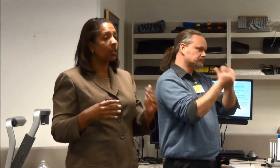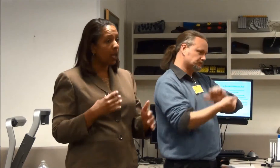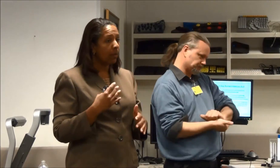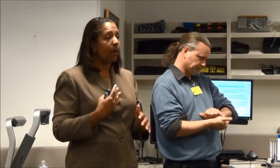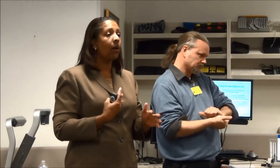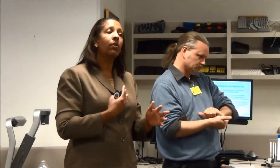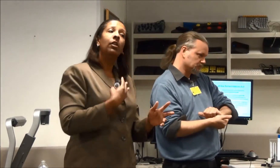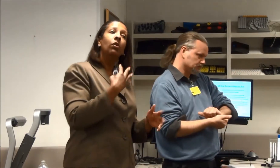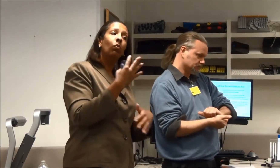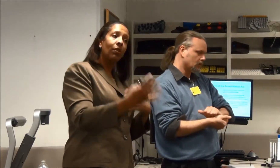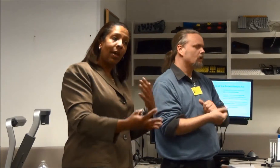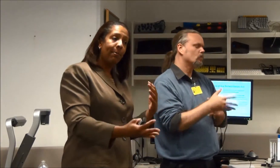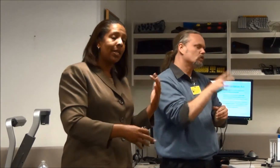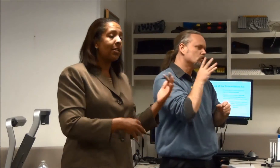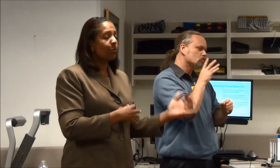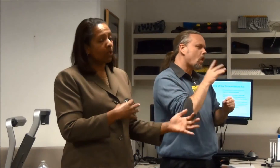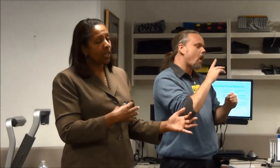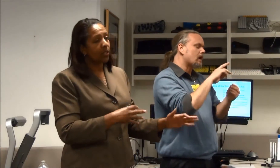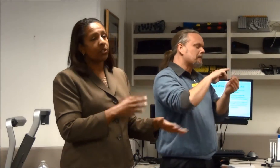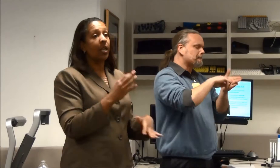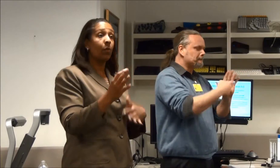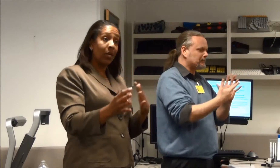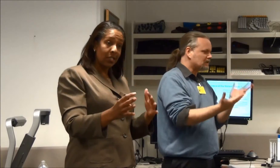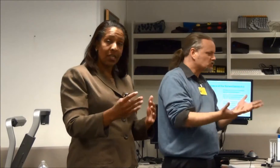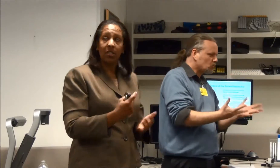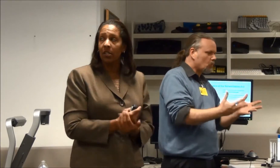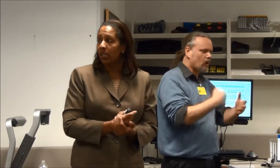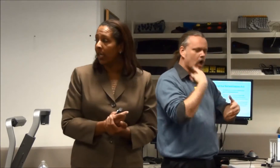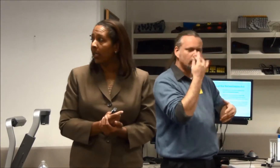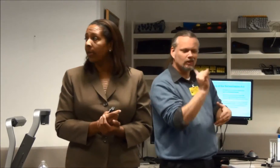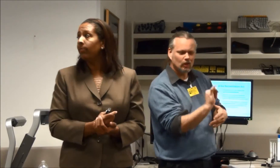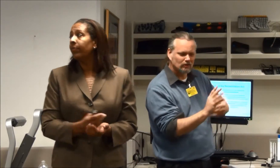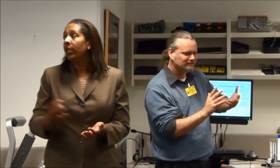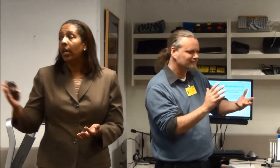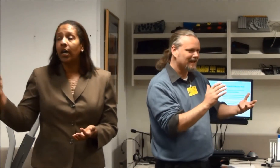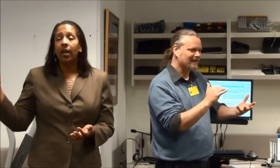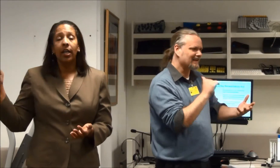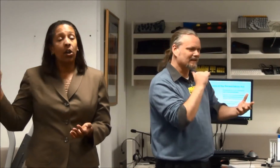a lot about what that means, what that looks like, what it doesn't look like.